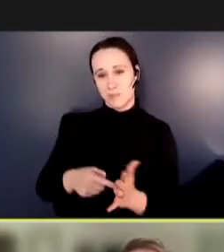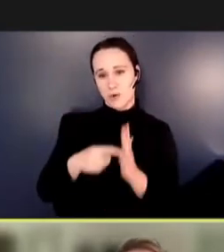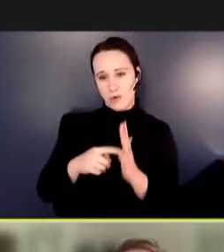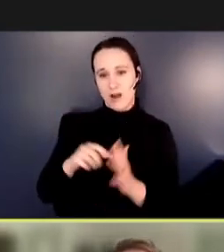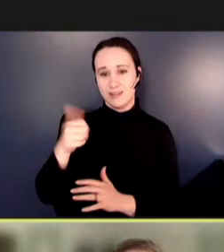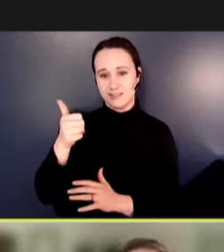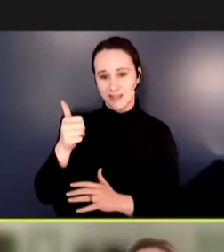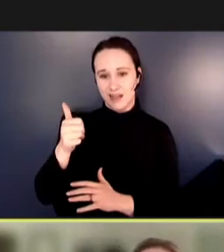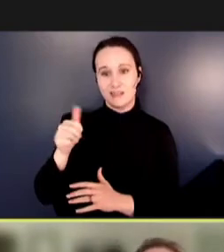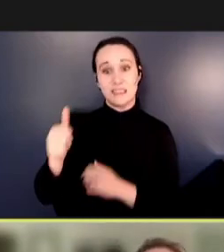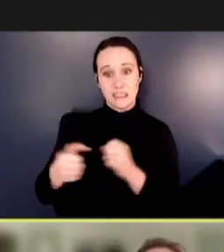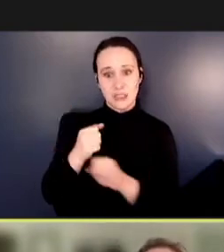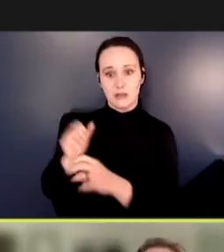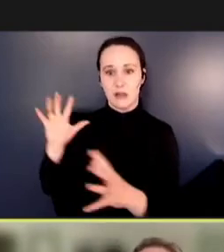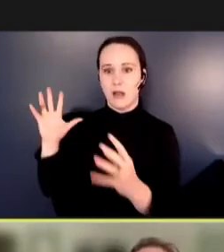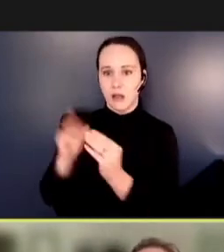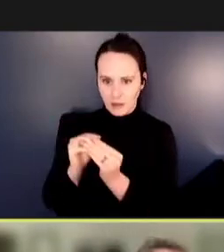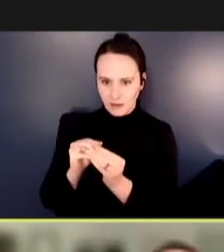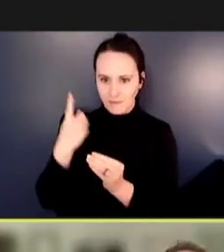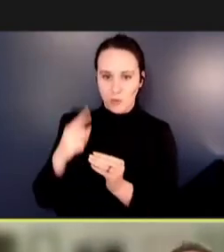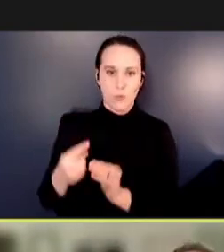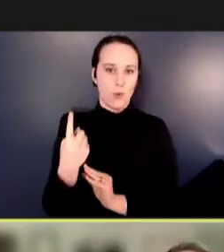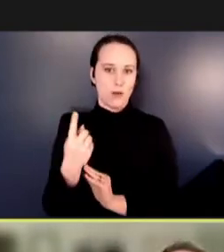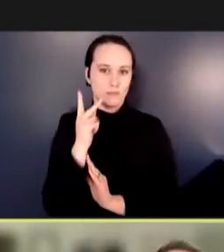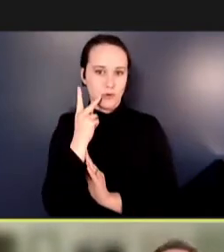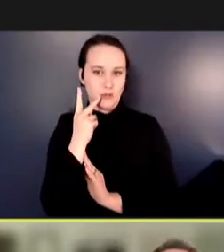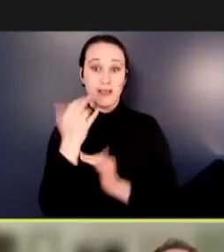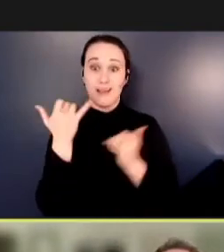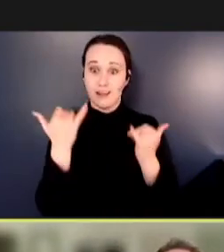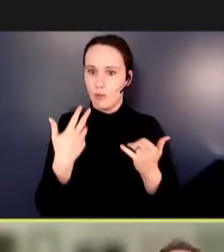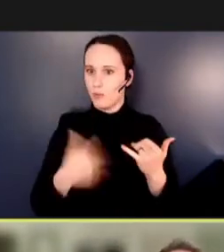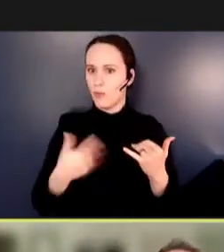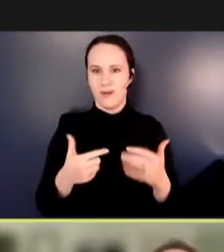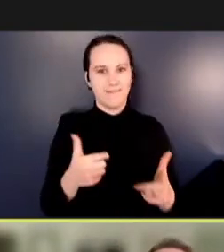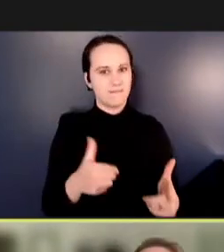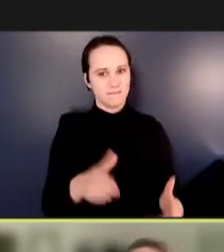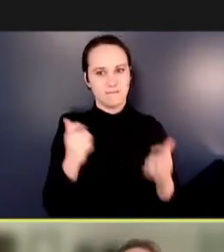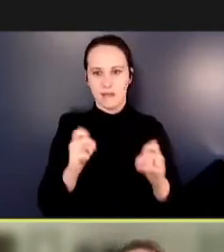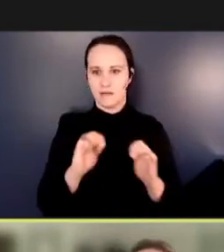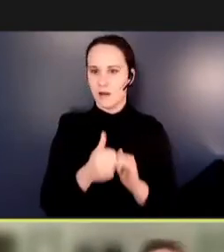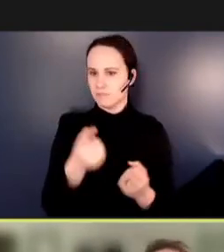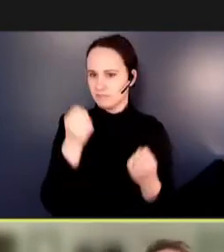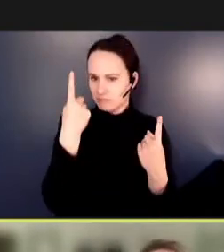protein. So this is really accelerating how we're understanding core components of our